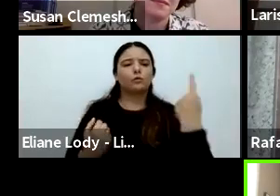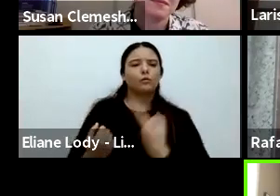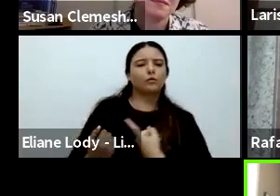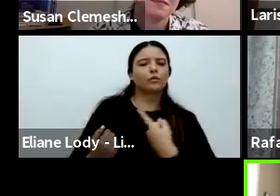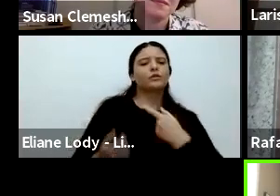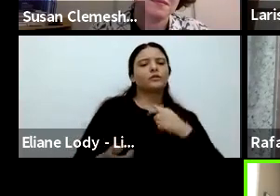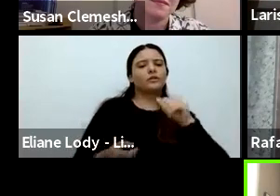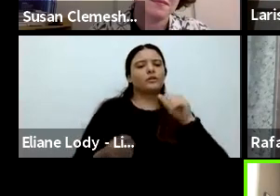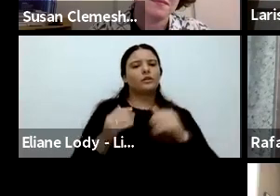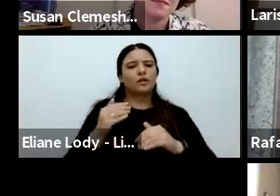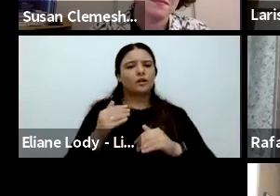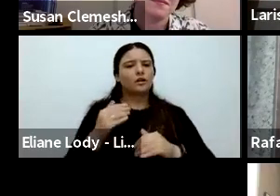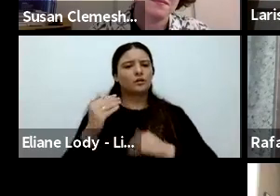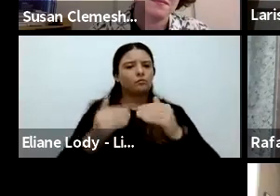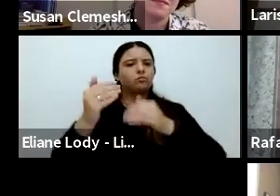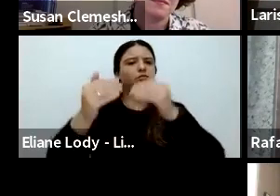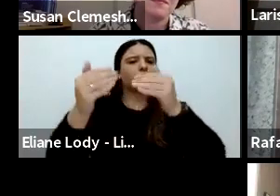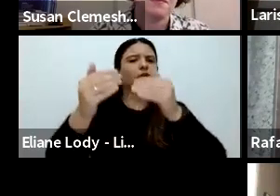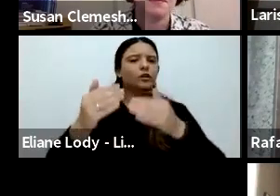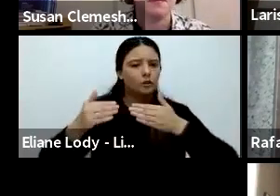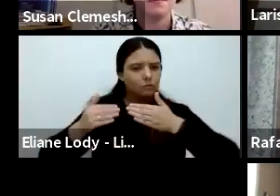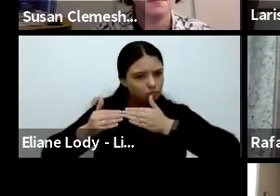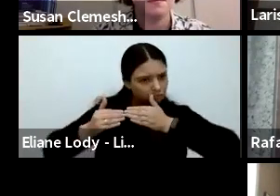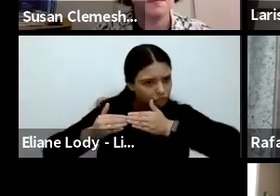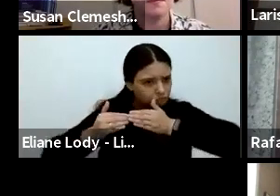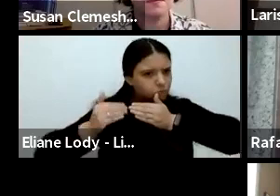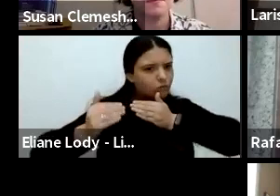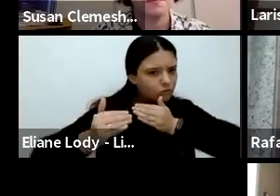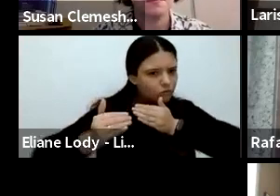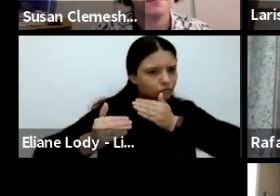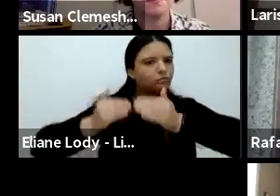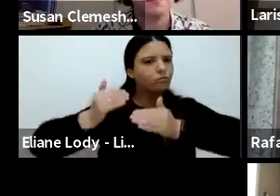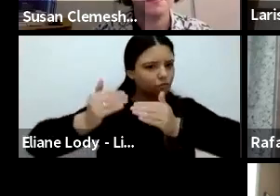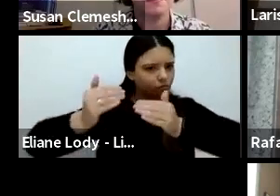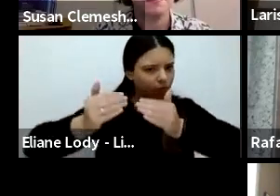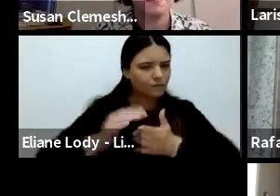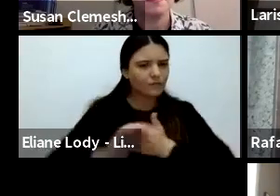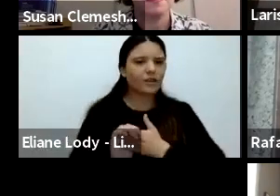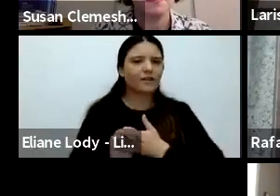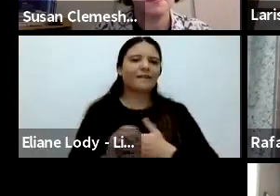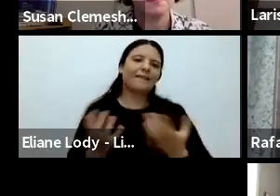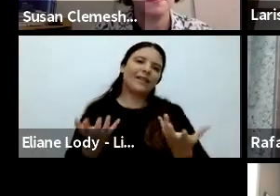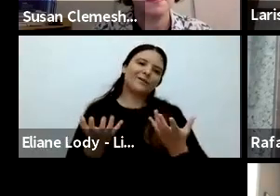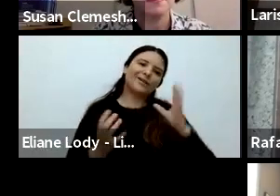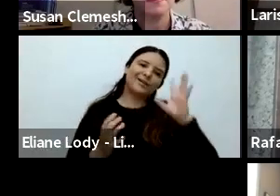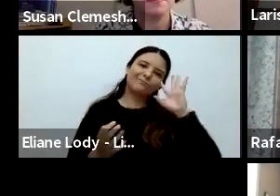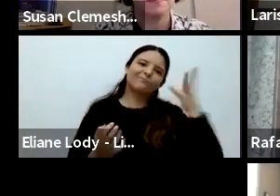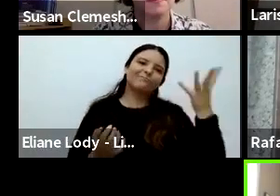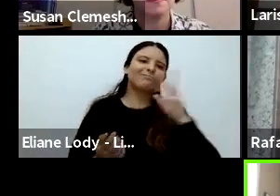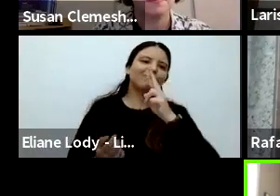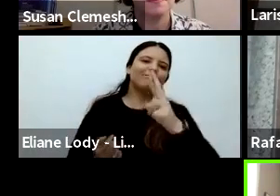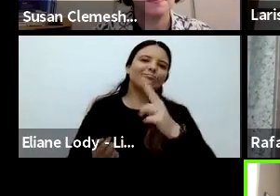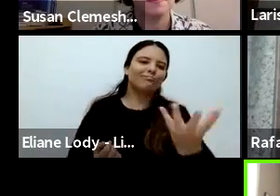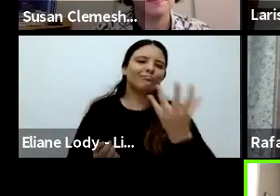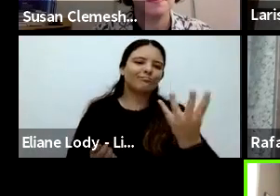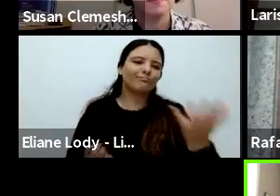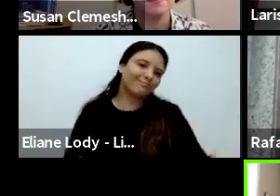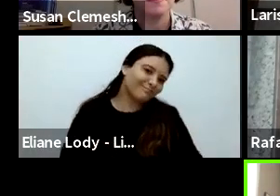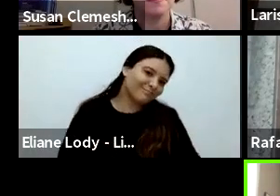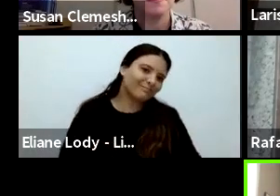to how we move forward from here. Well, I wish I had a party I wish I had a partial solution. I'm not really the